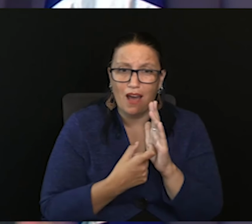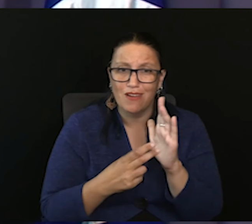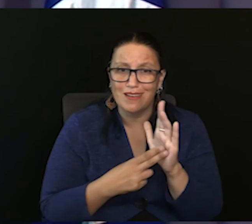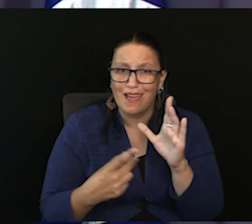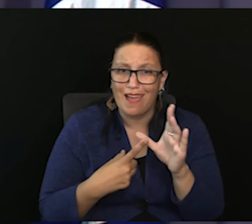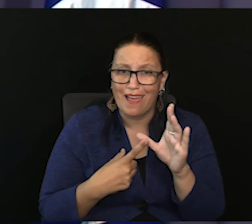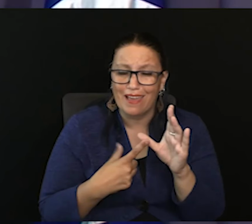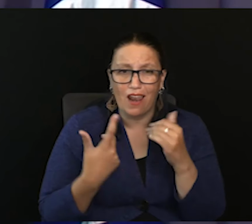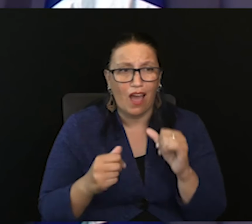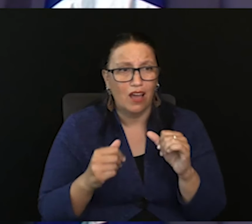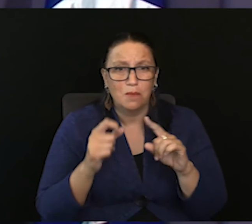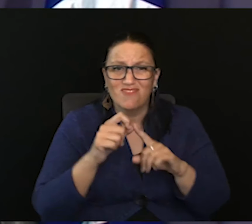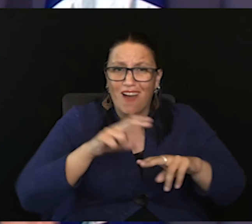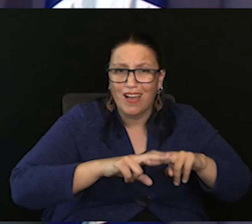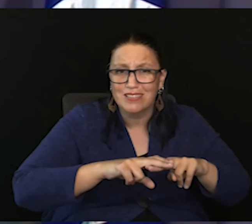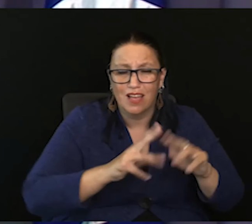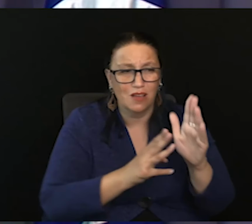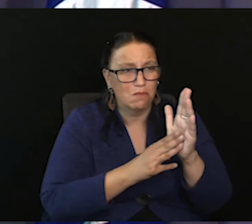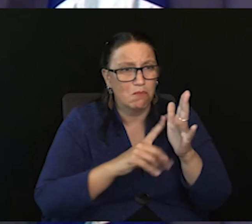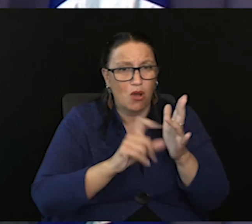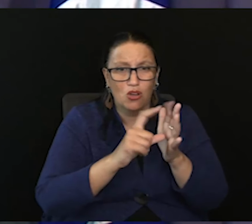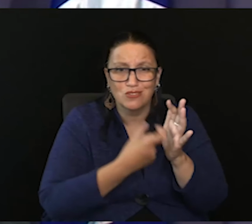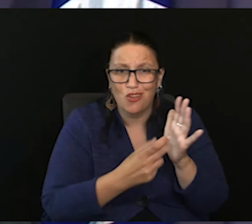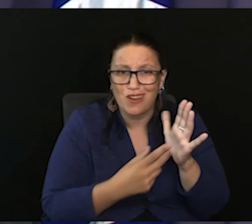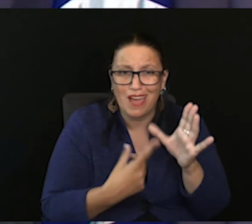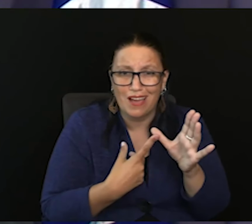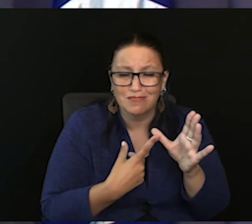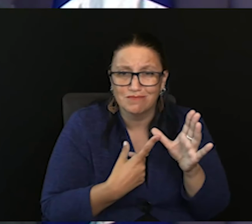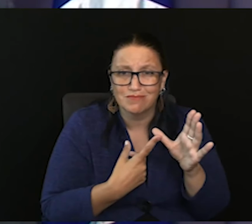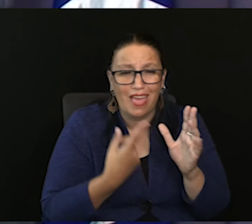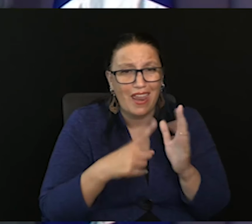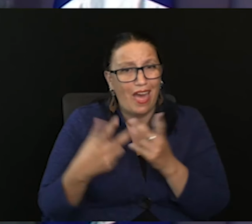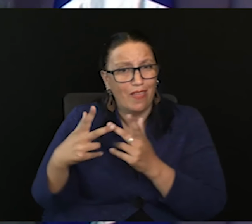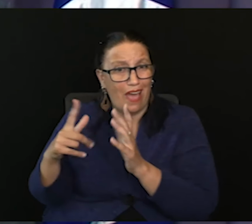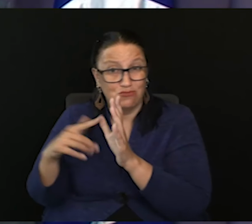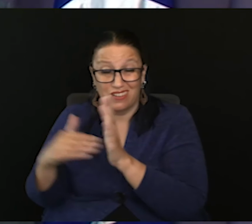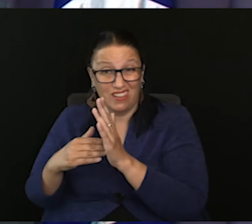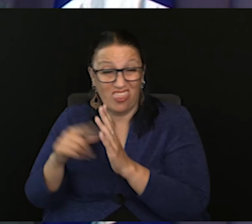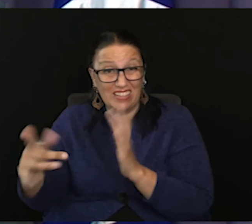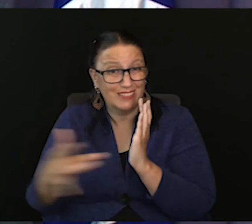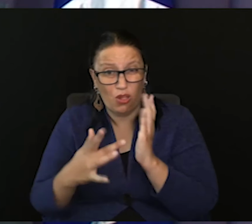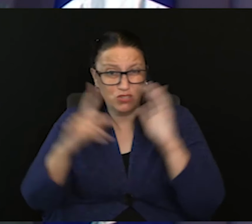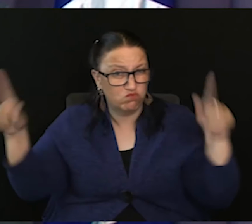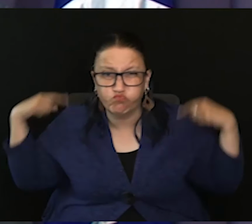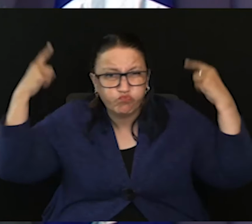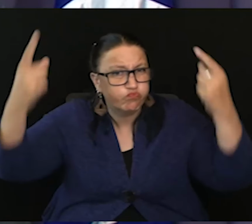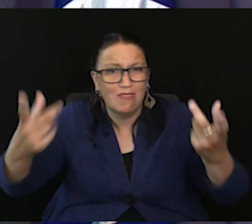RNA vaccines such as Pfizer and Moderna, and for adenovirus vaccines such as AstraZeneca have been around for some years.